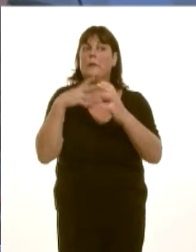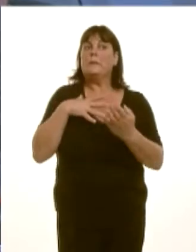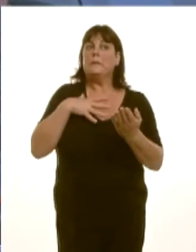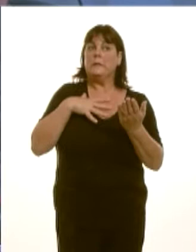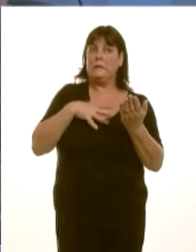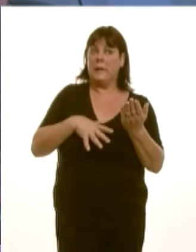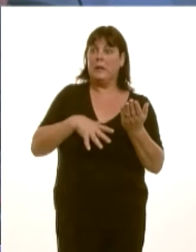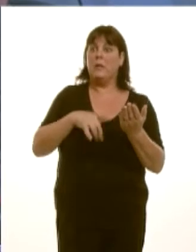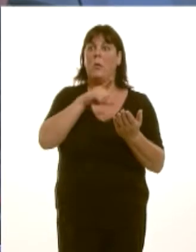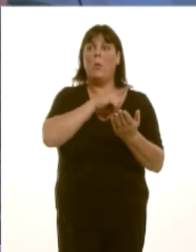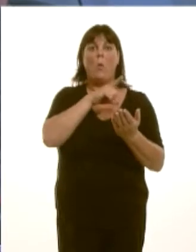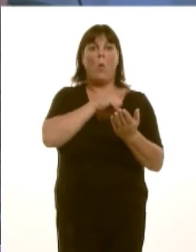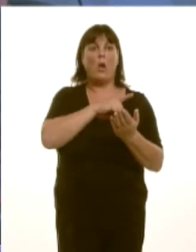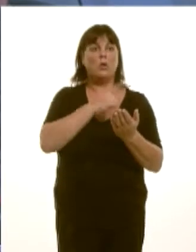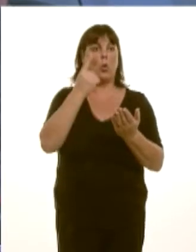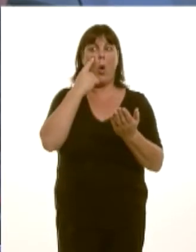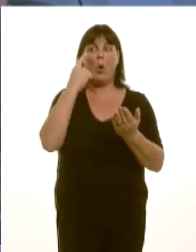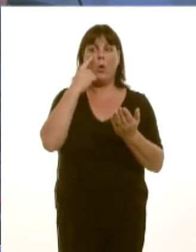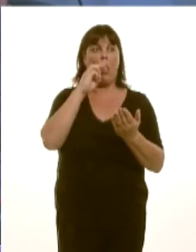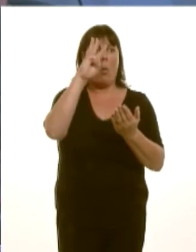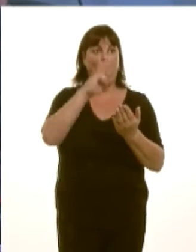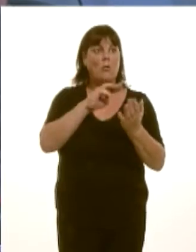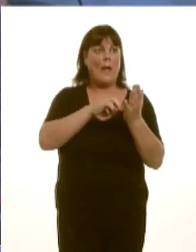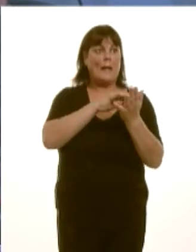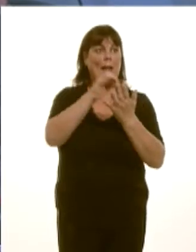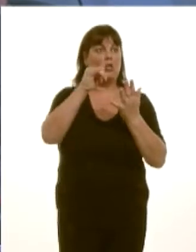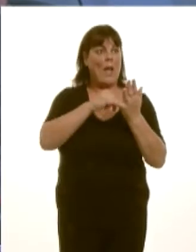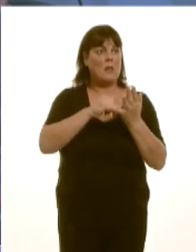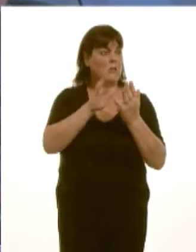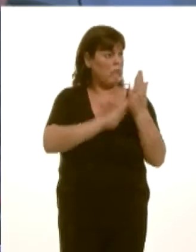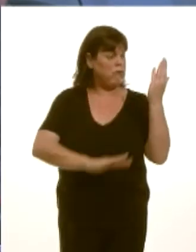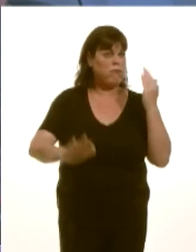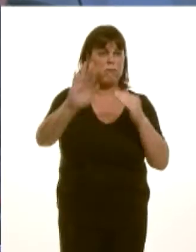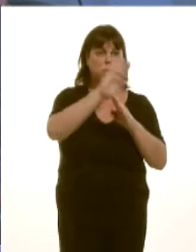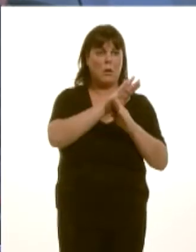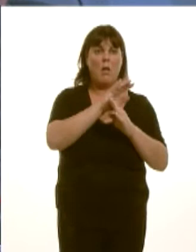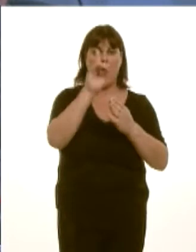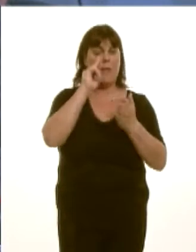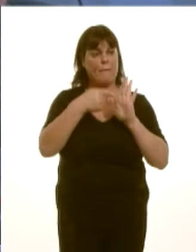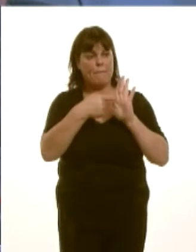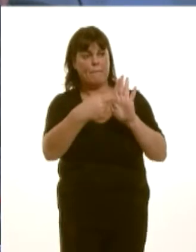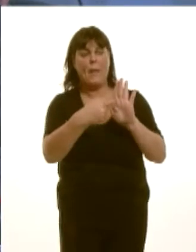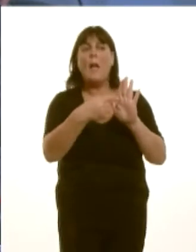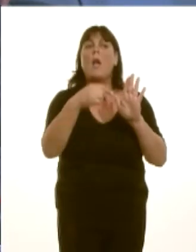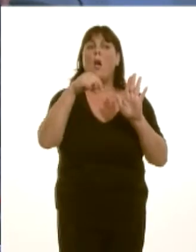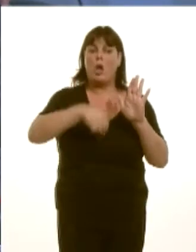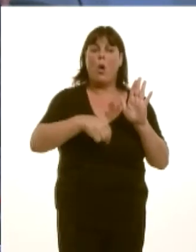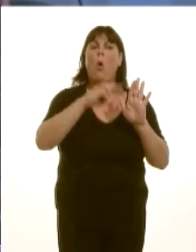look into all aspects of the Welsh NHS. It has highlighted that the Welsh NHS faces imminent meltdown.